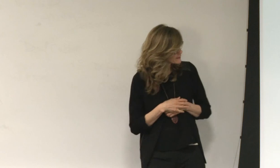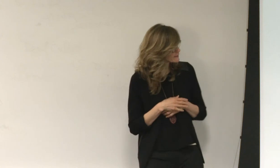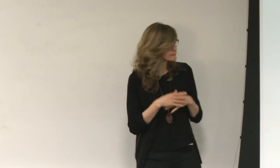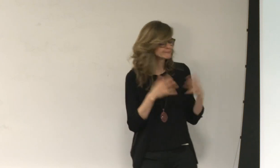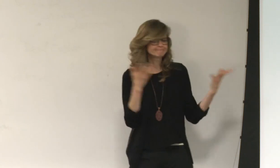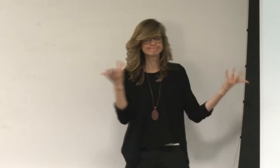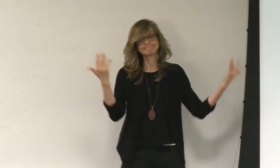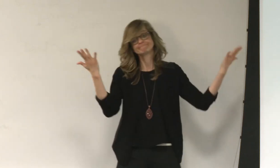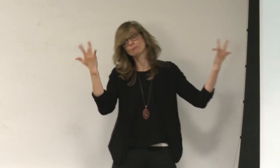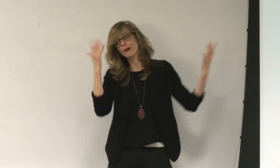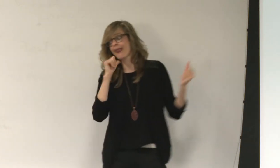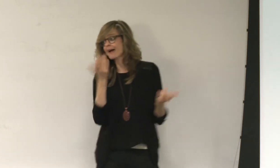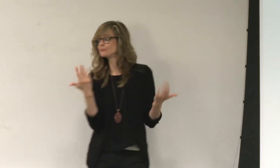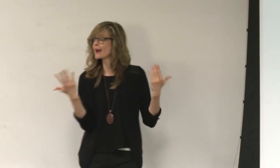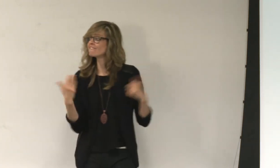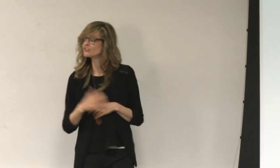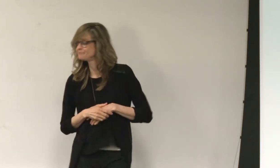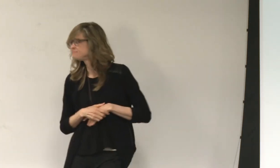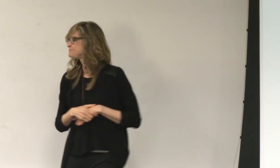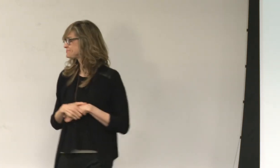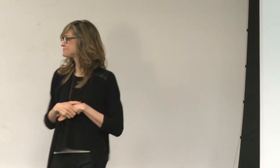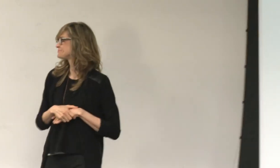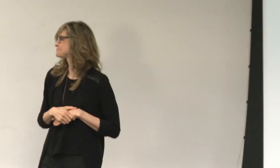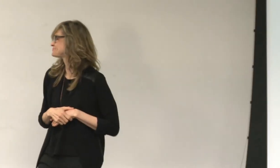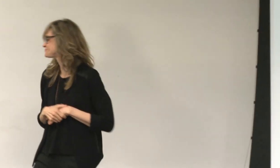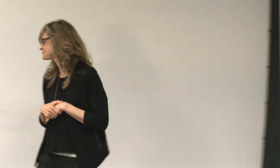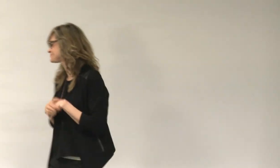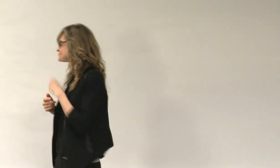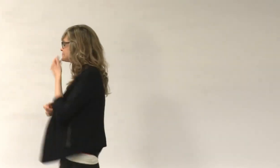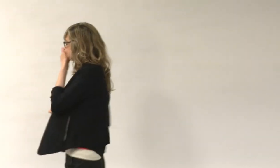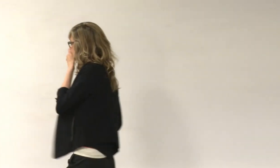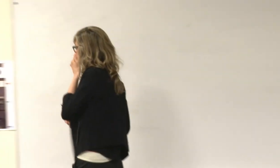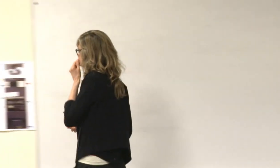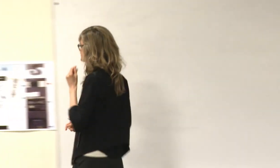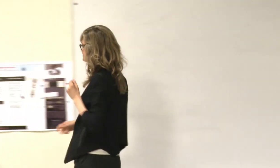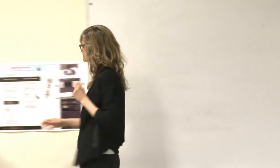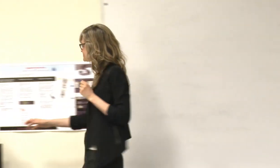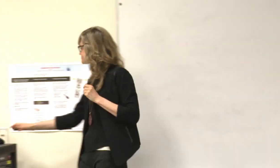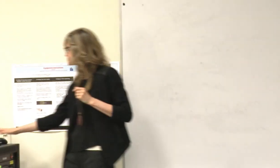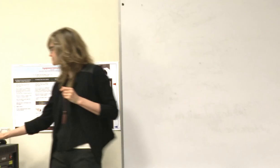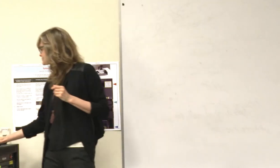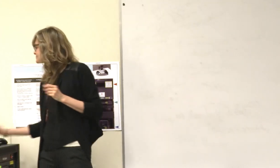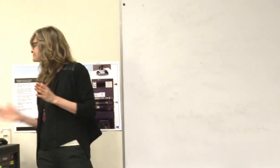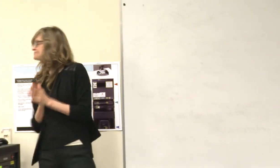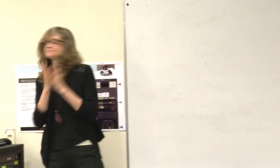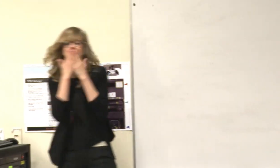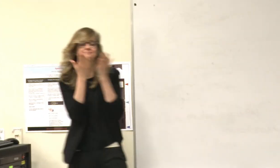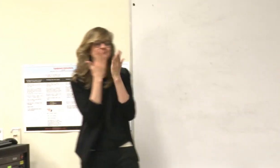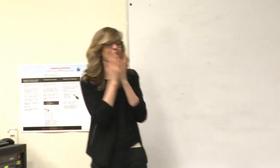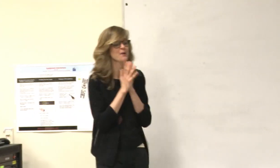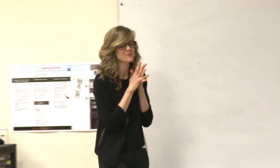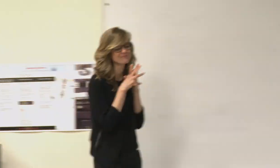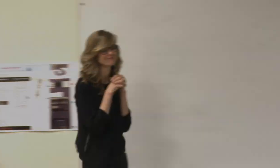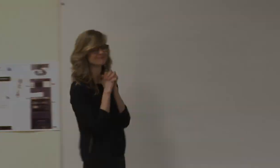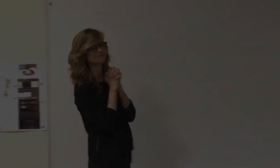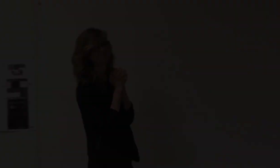I'M INVOLVED IN MORE STATISTICS AT GALLAUDET AND I'M NOT SURE WHAT ELSE IS NEXT. THANK YOU SO MUCH.